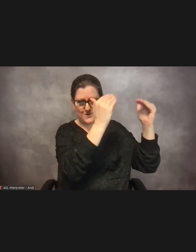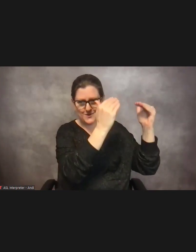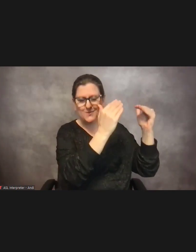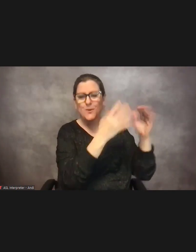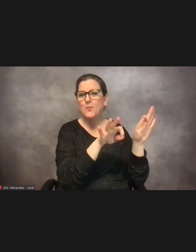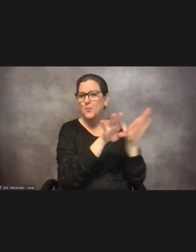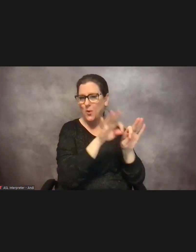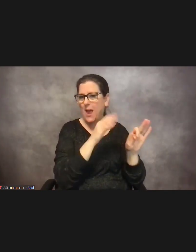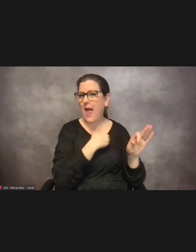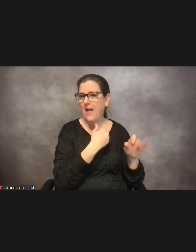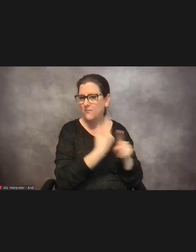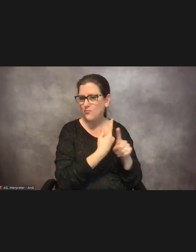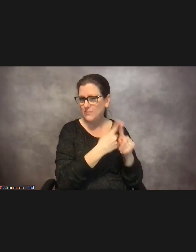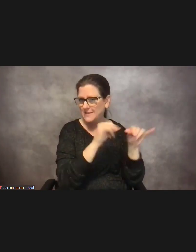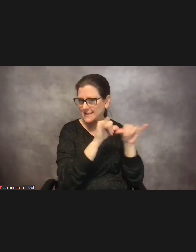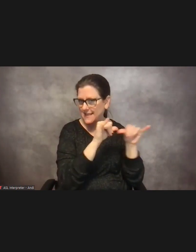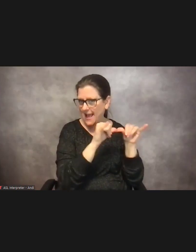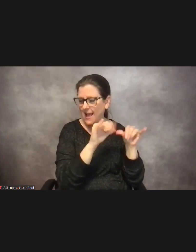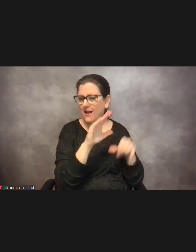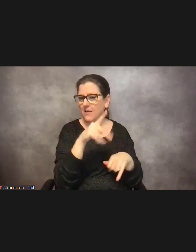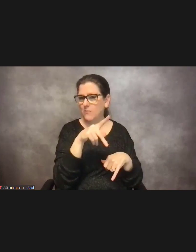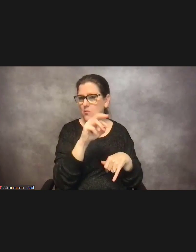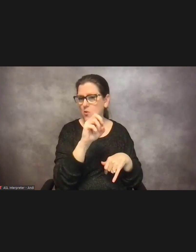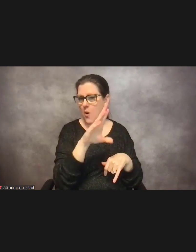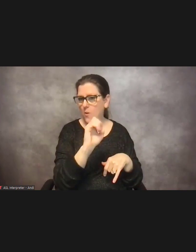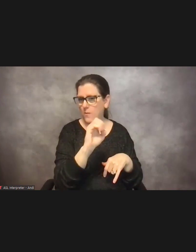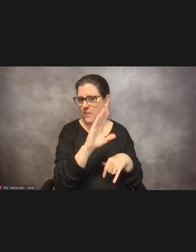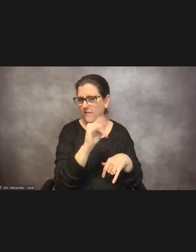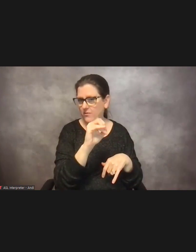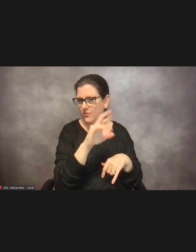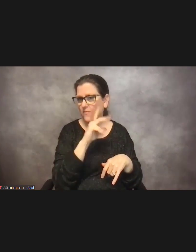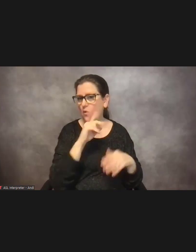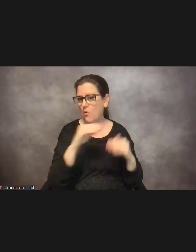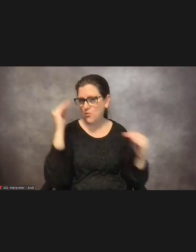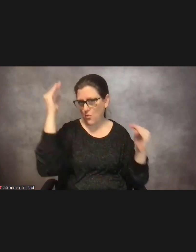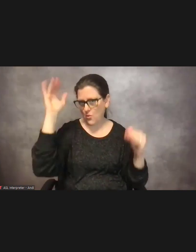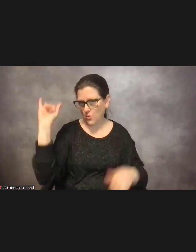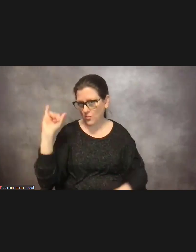you'll need to make sure you have adult probe covers as apart of your purchase.